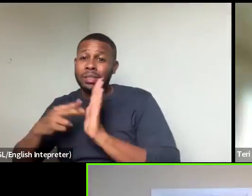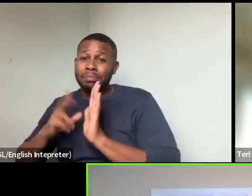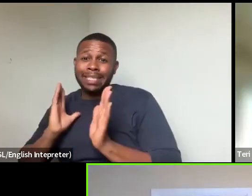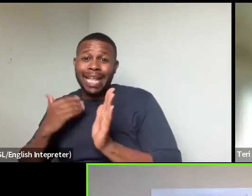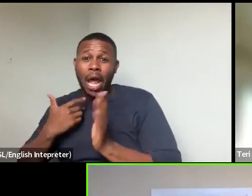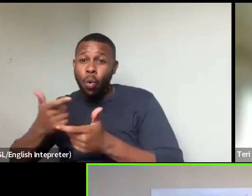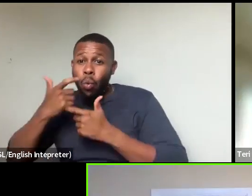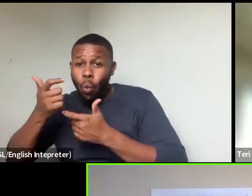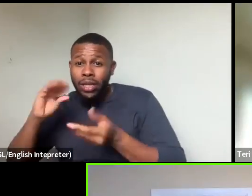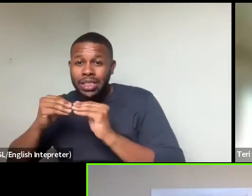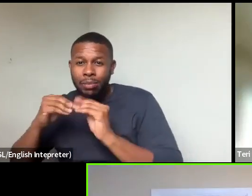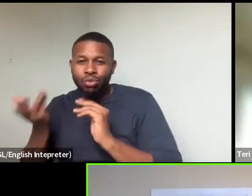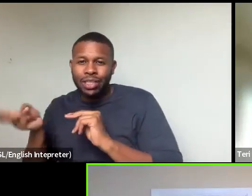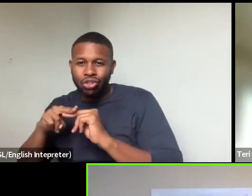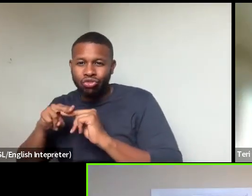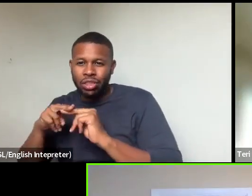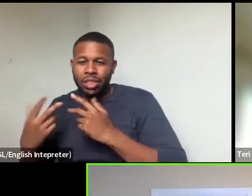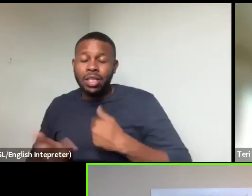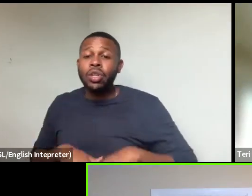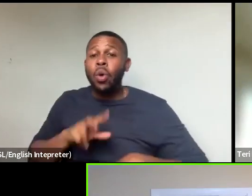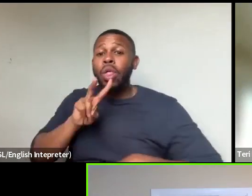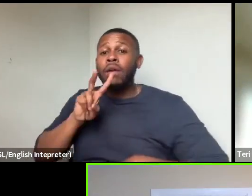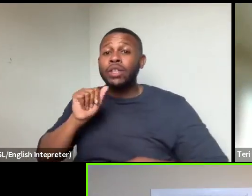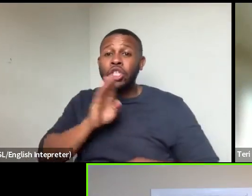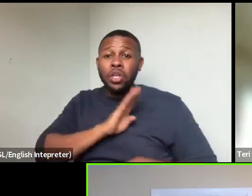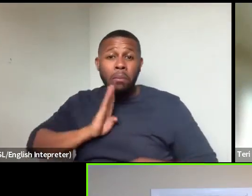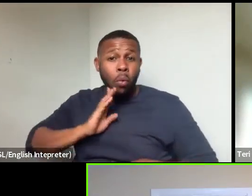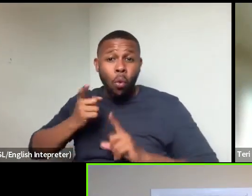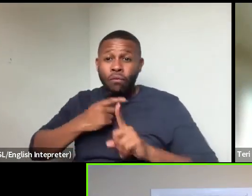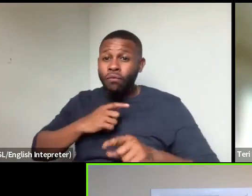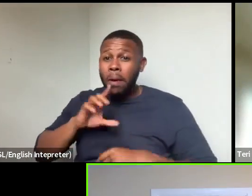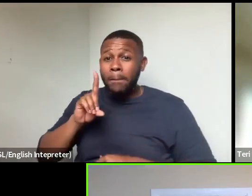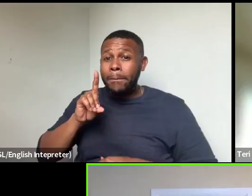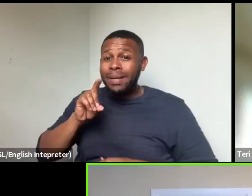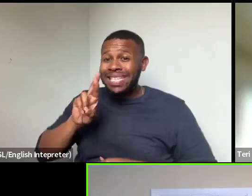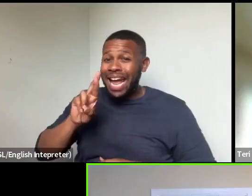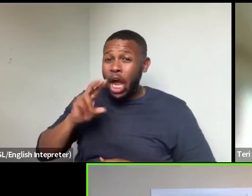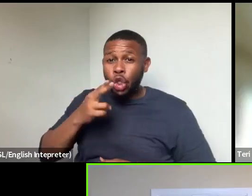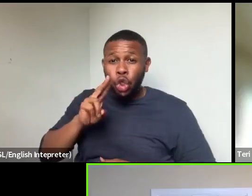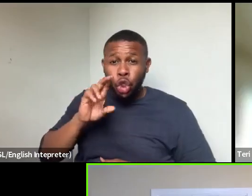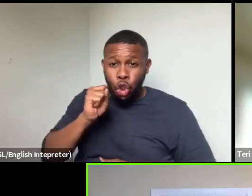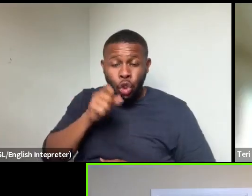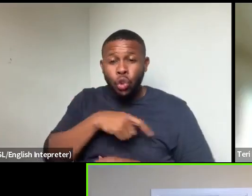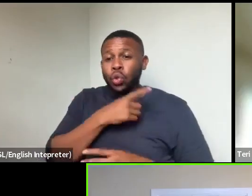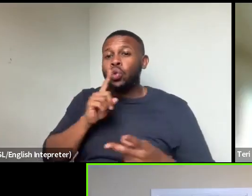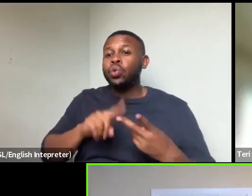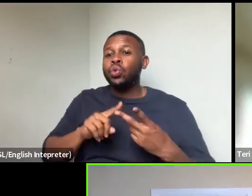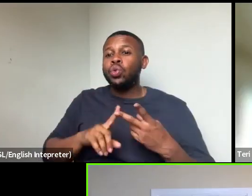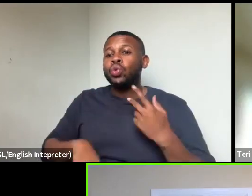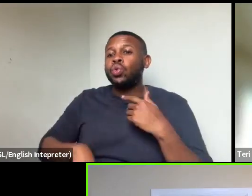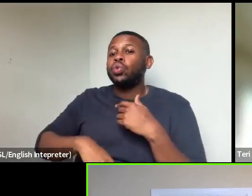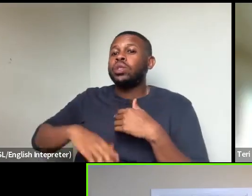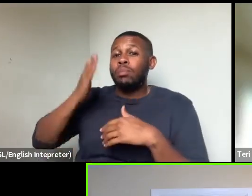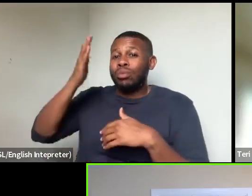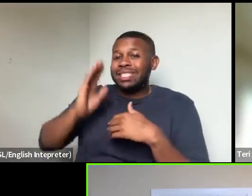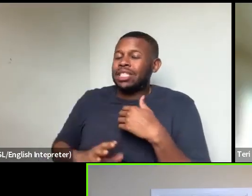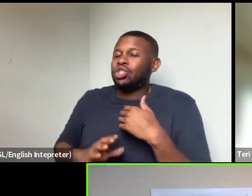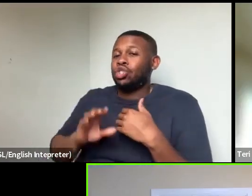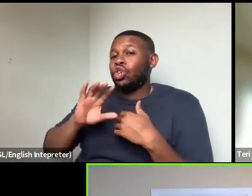it. We do have data that proves that many folks after our events go to our Facebook page and